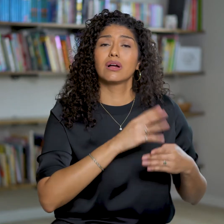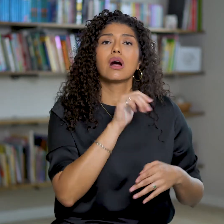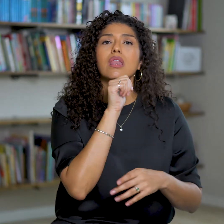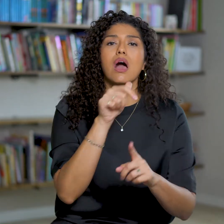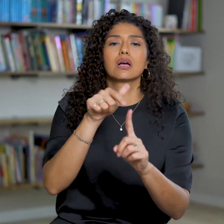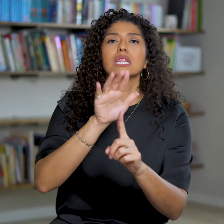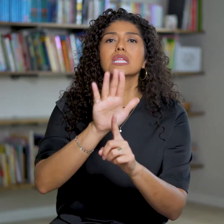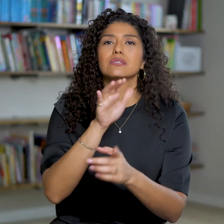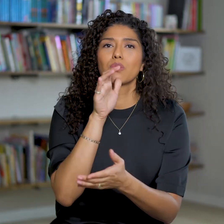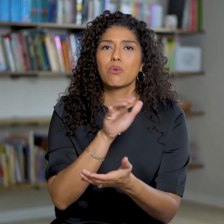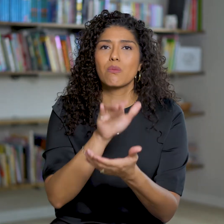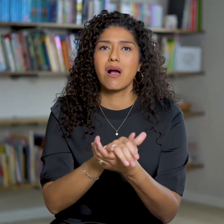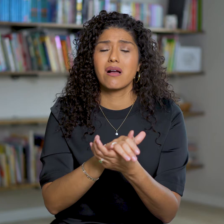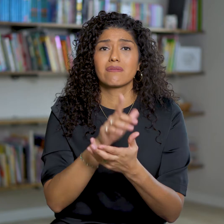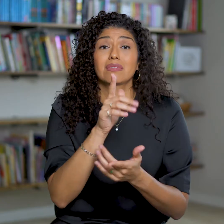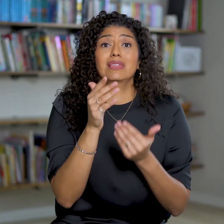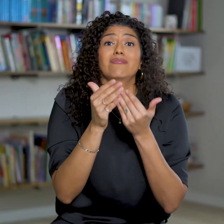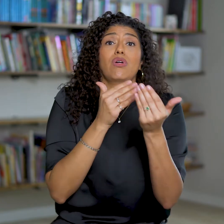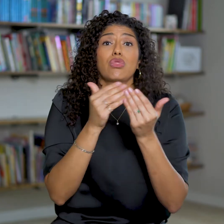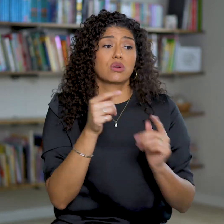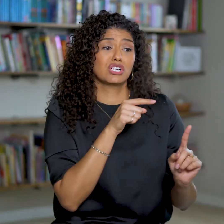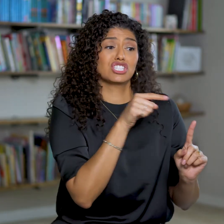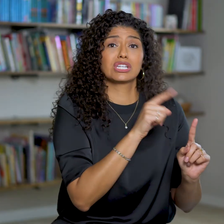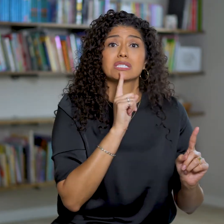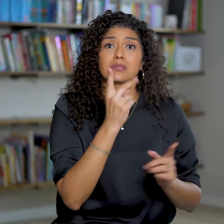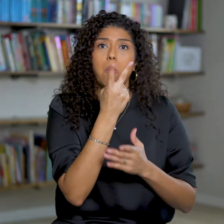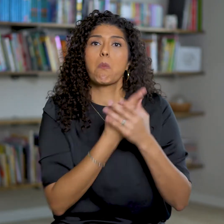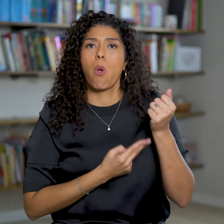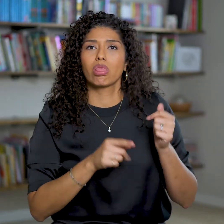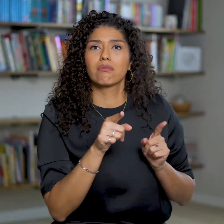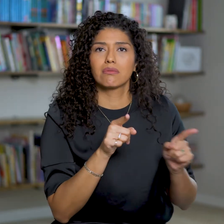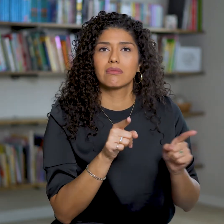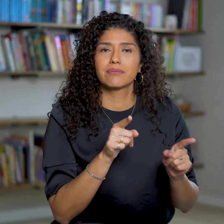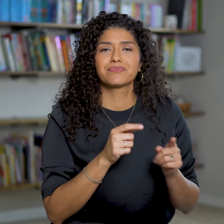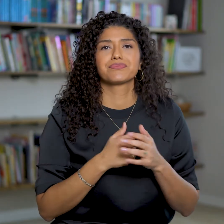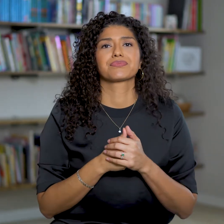not David’s wife, even though she’s both.